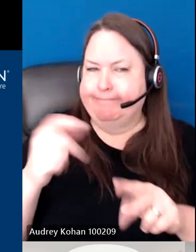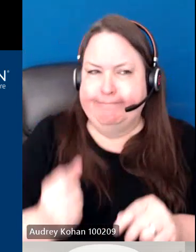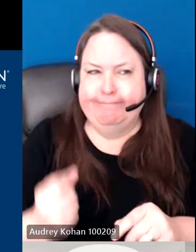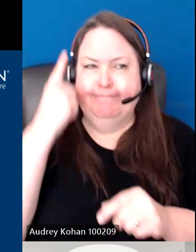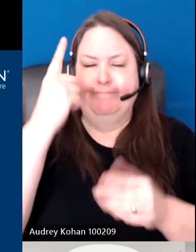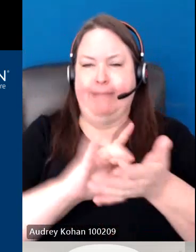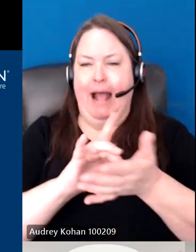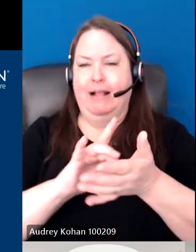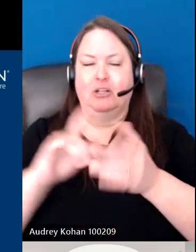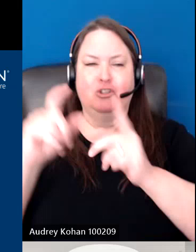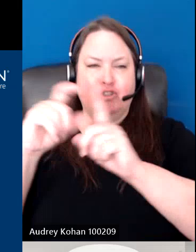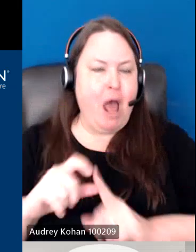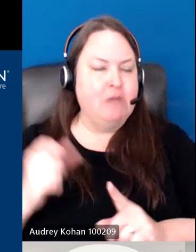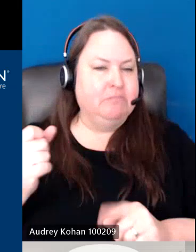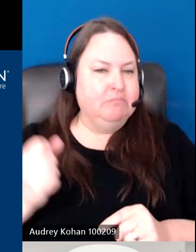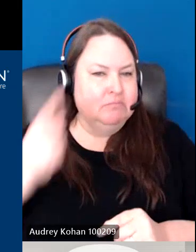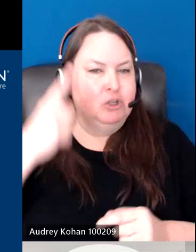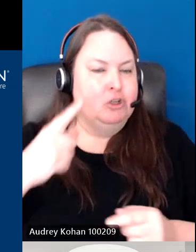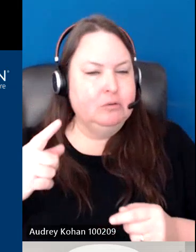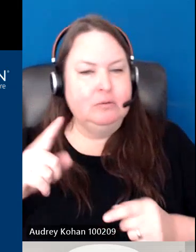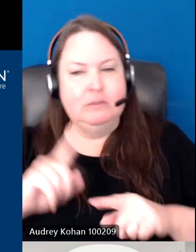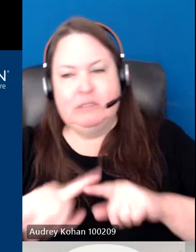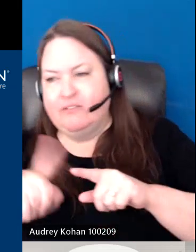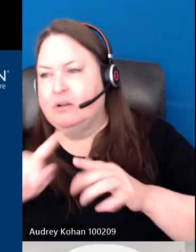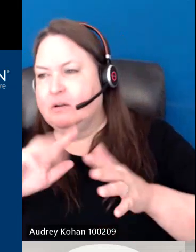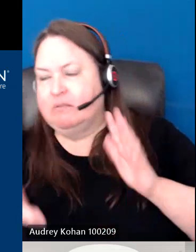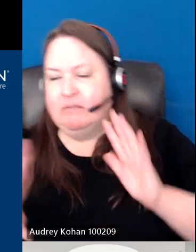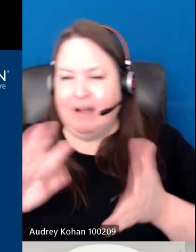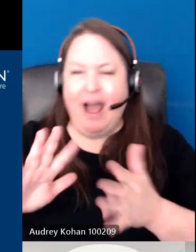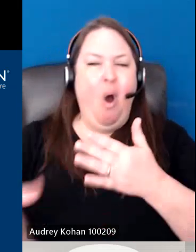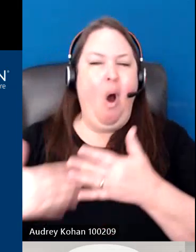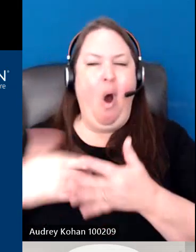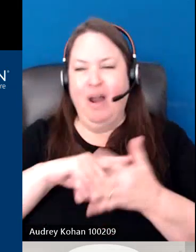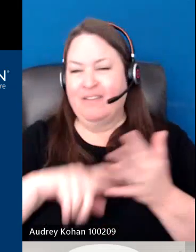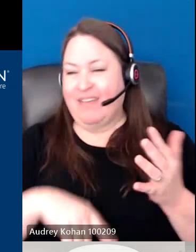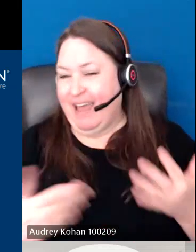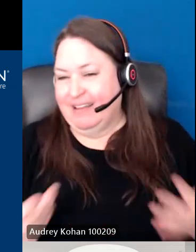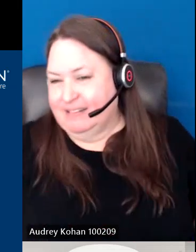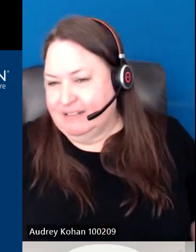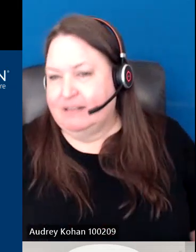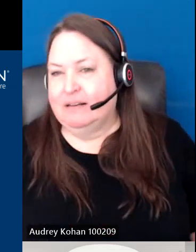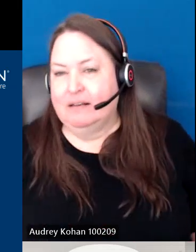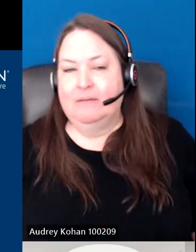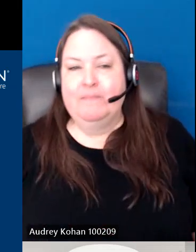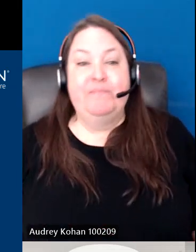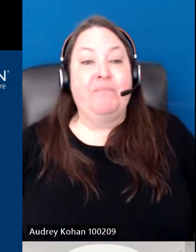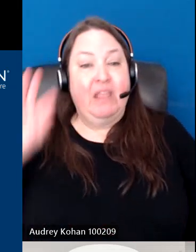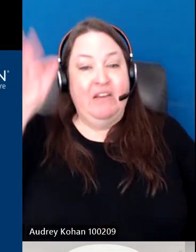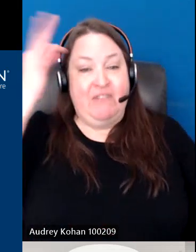terminology understands nuance and all of that um the federal government identified that as a